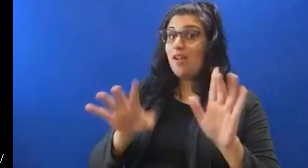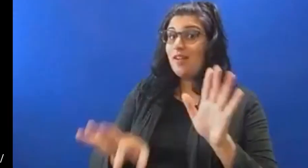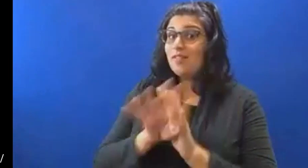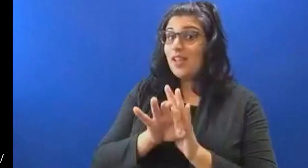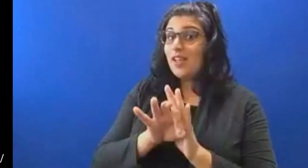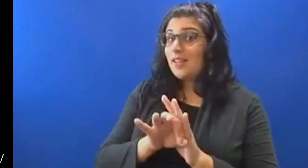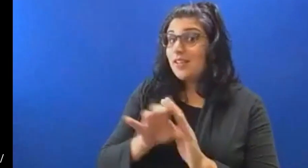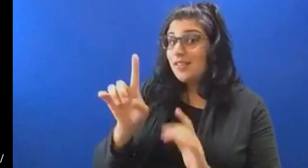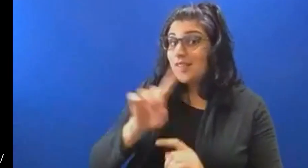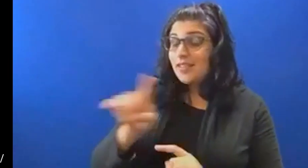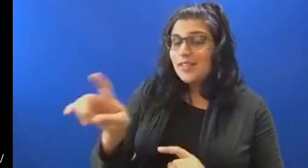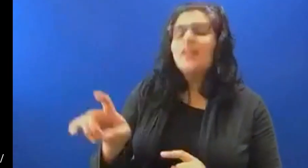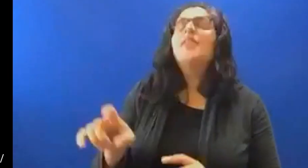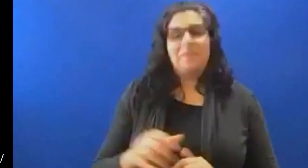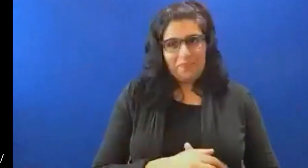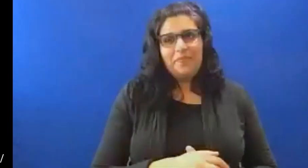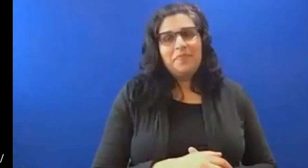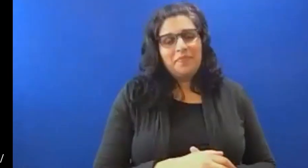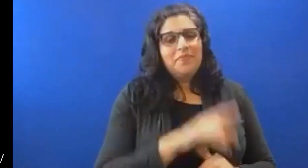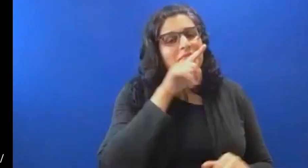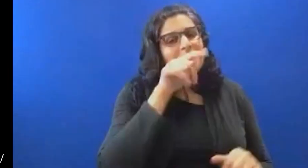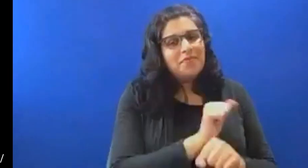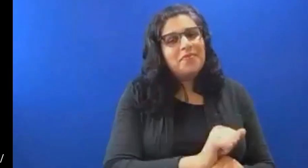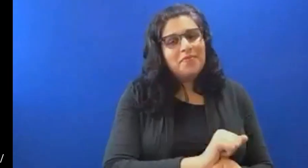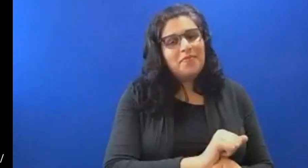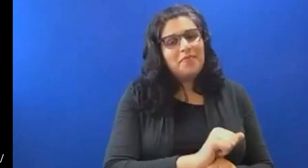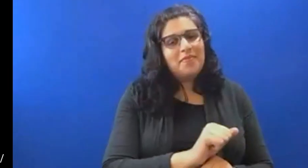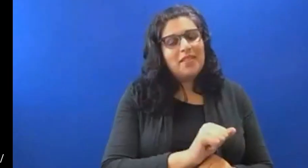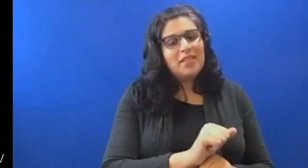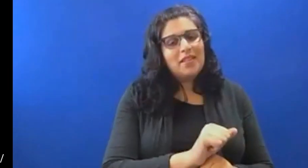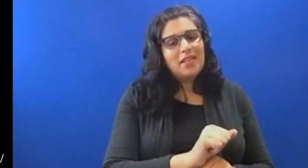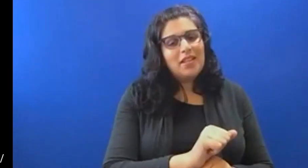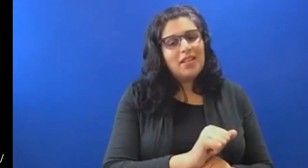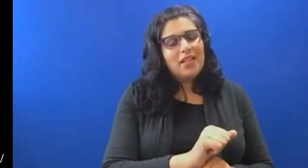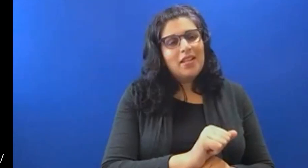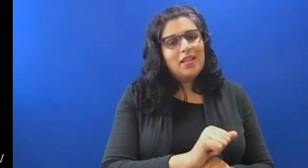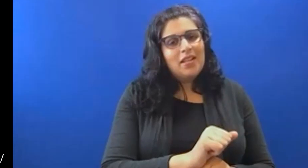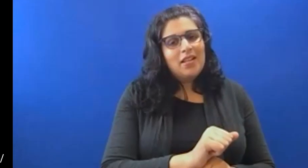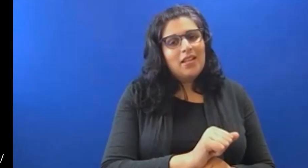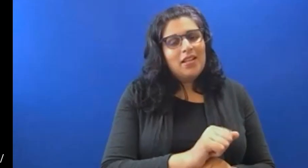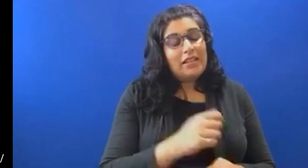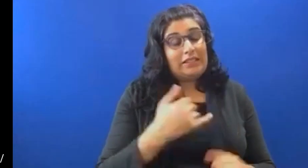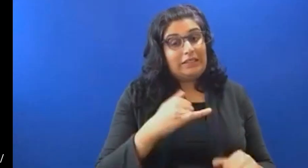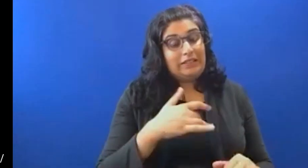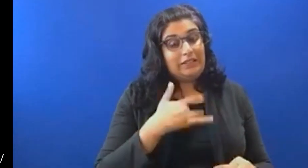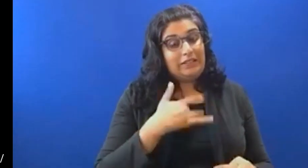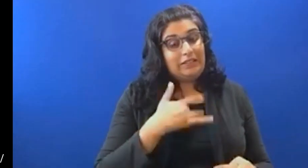You can actually go to, and I still feel very strange saying this, just EmilyLadau.com.